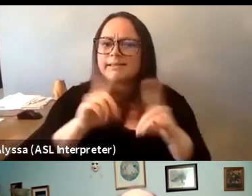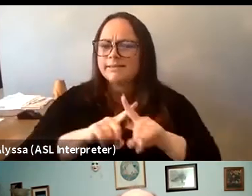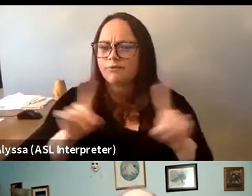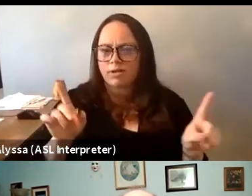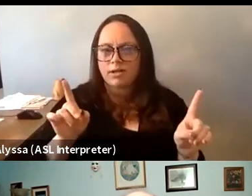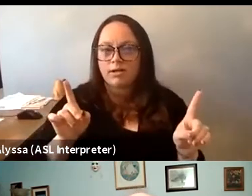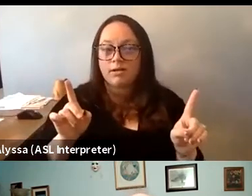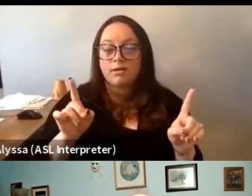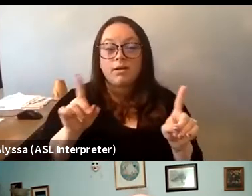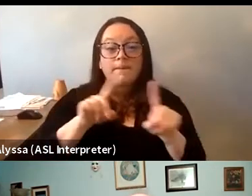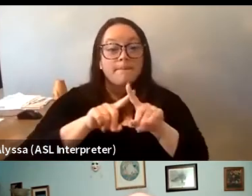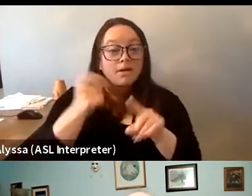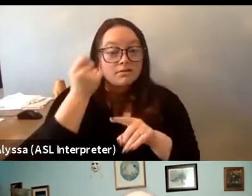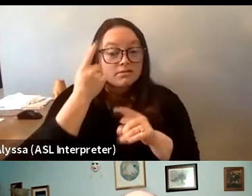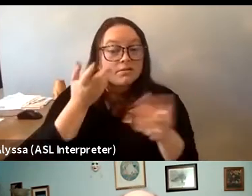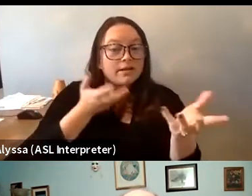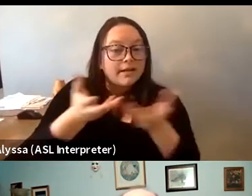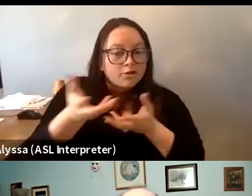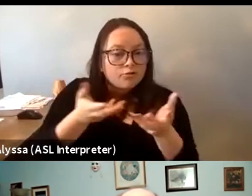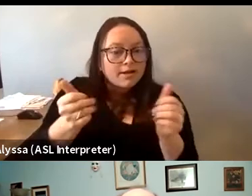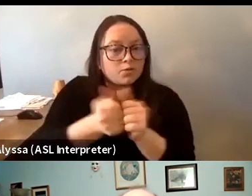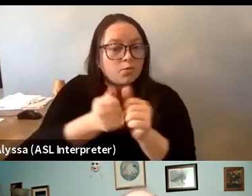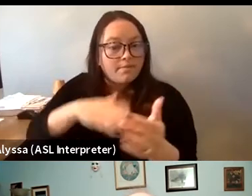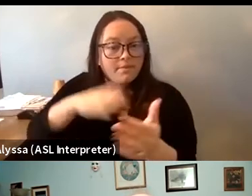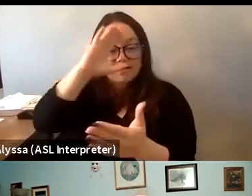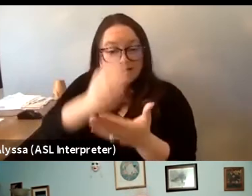interacting with him and just getting to know him. I didn't